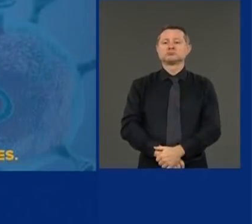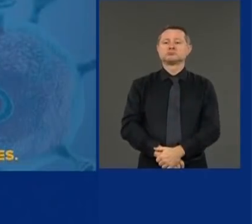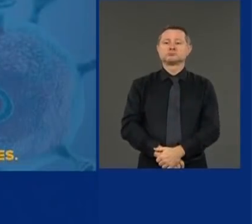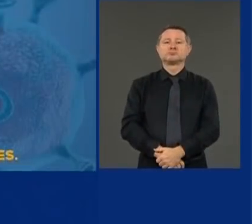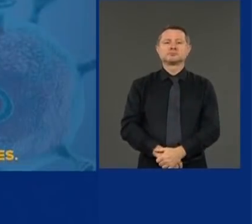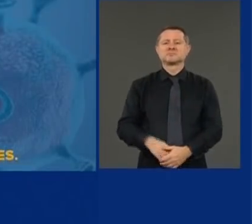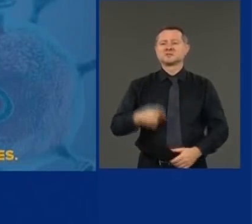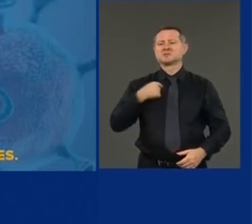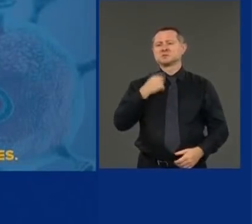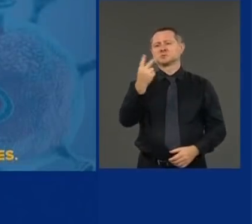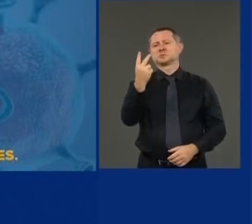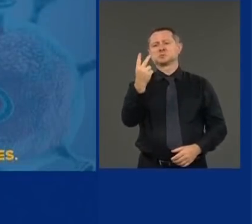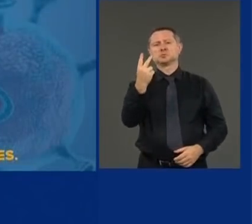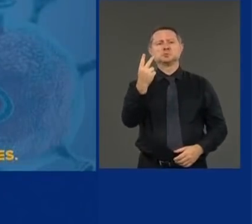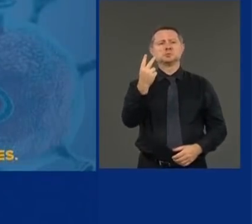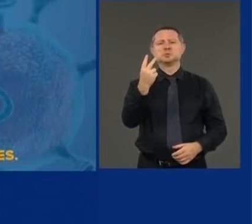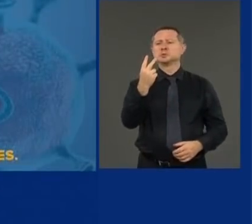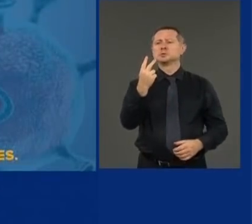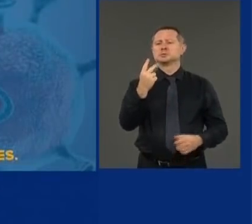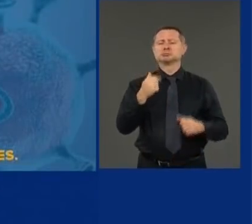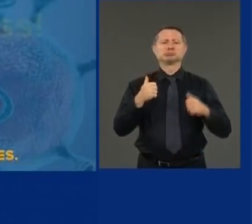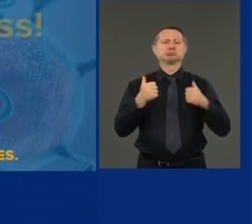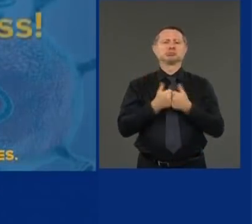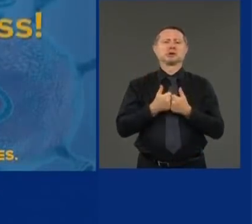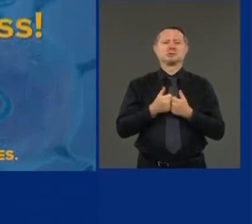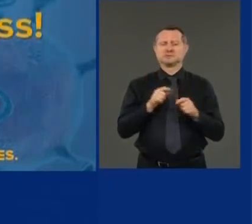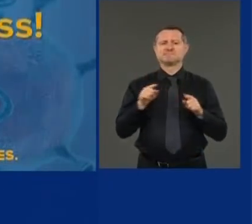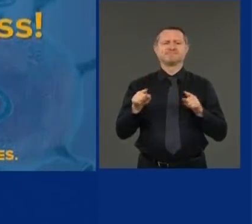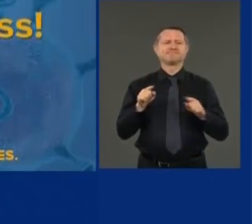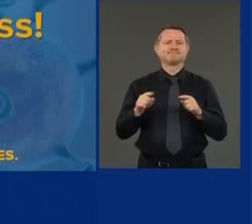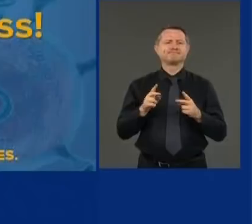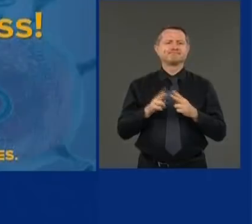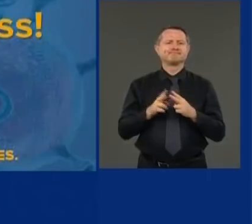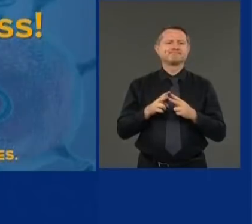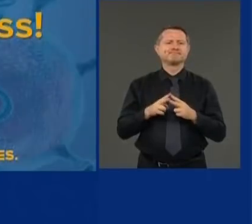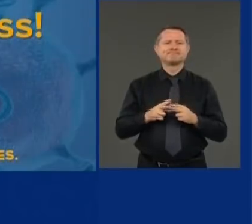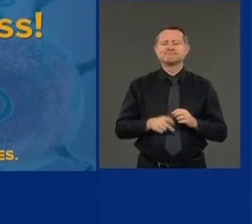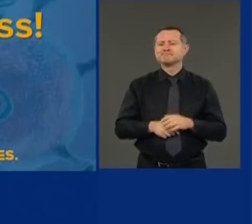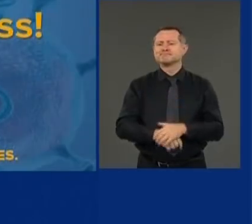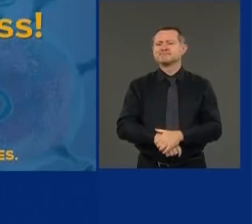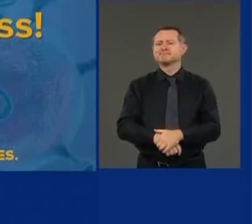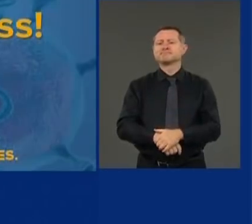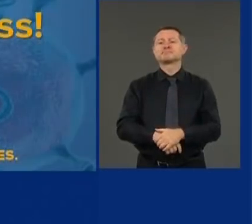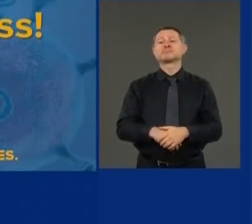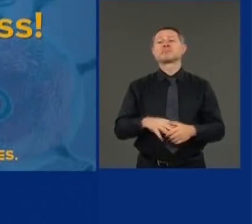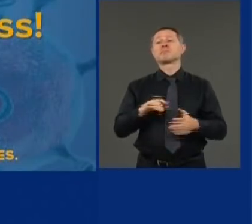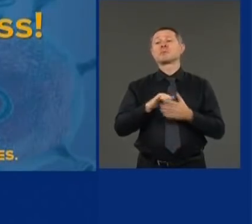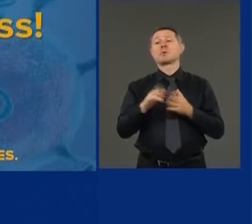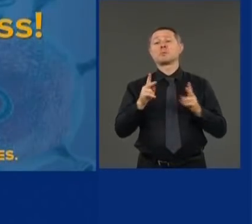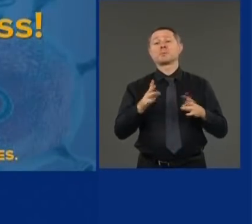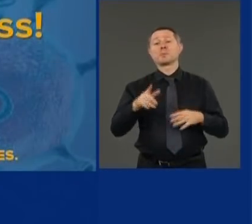THE LAST THING WE NEED IS TO SEE THIS VIRUS SPIKE AGAIN.